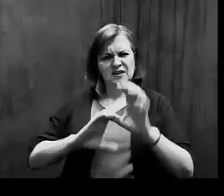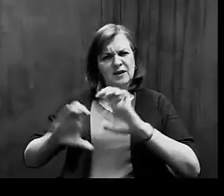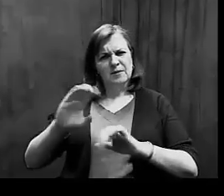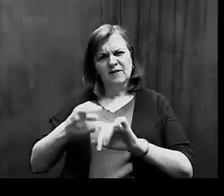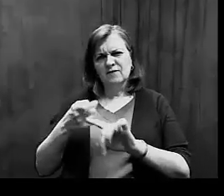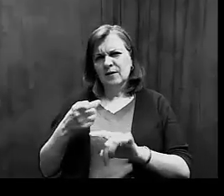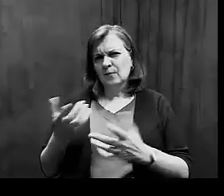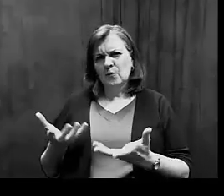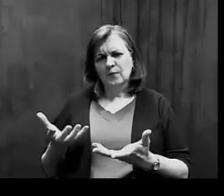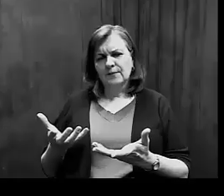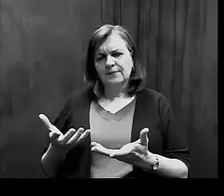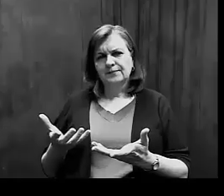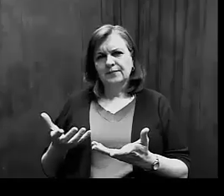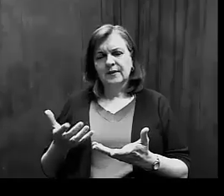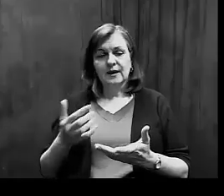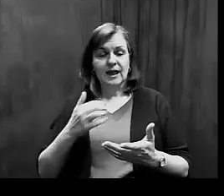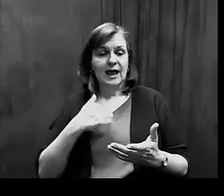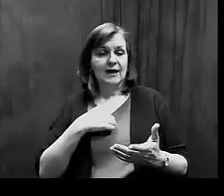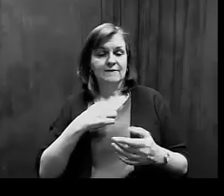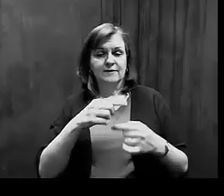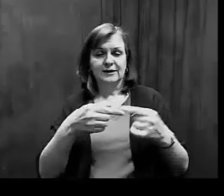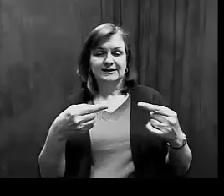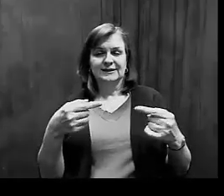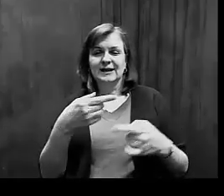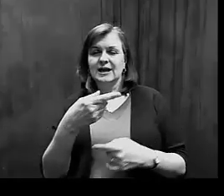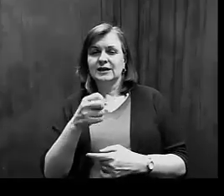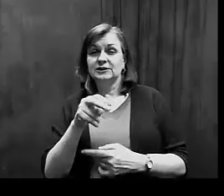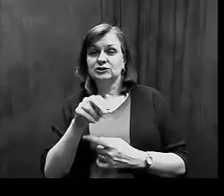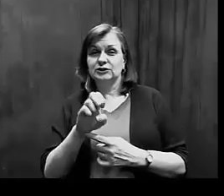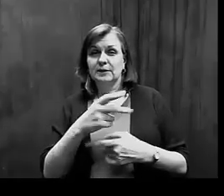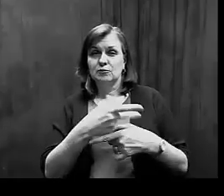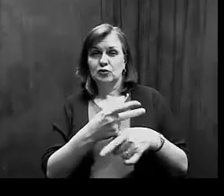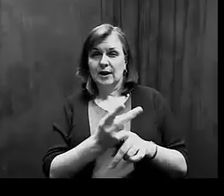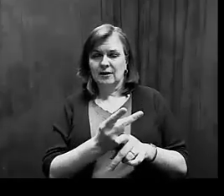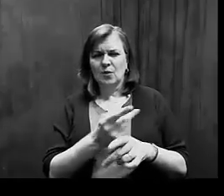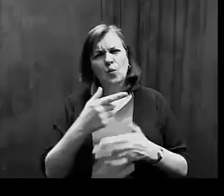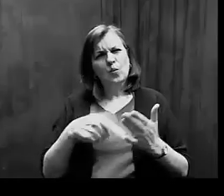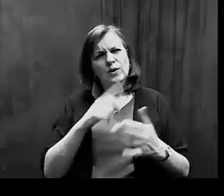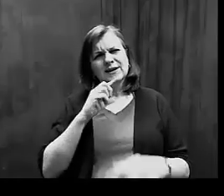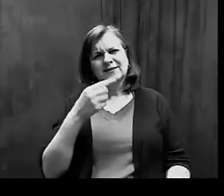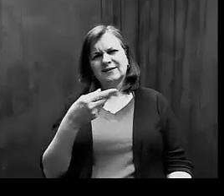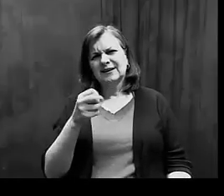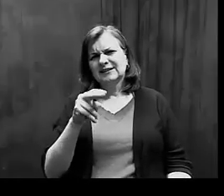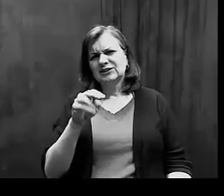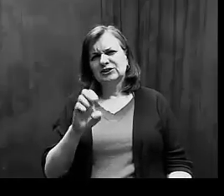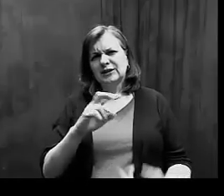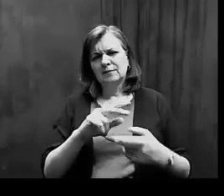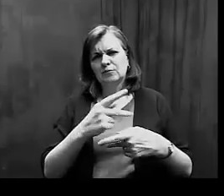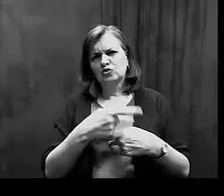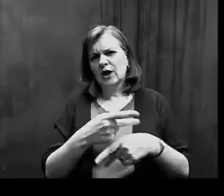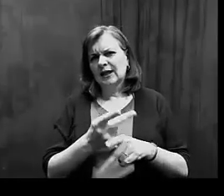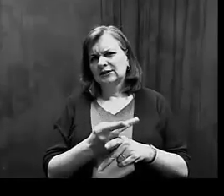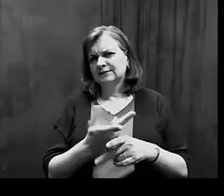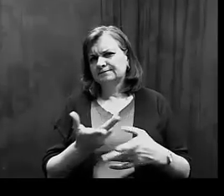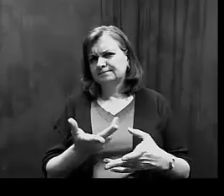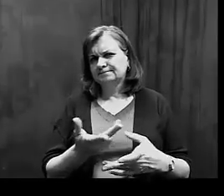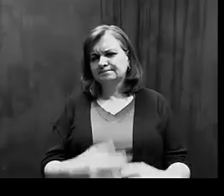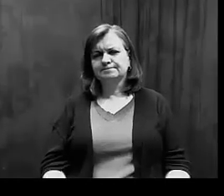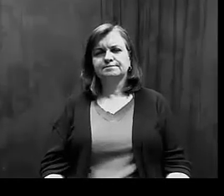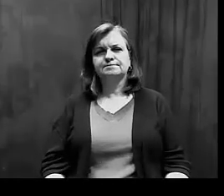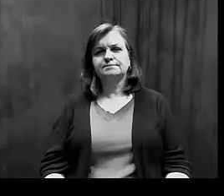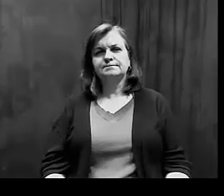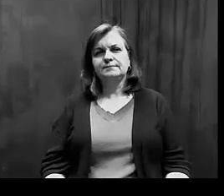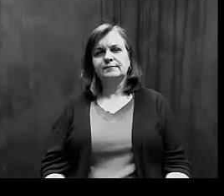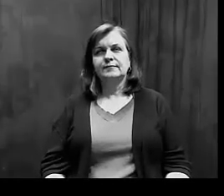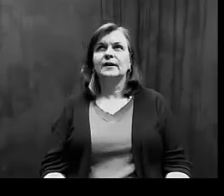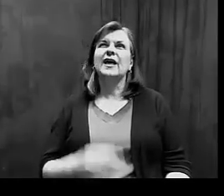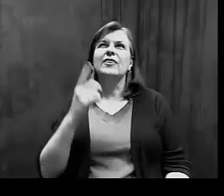where do these chemicals, well - I have here gene product - whats a gene product